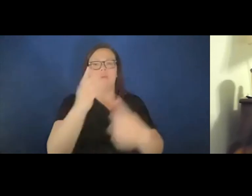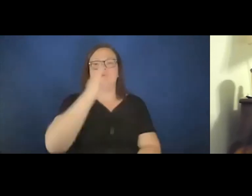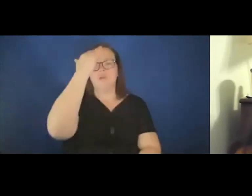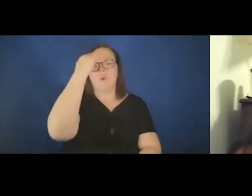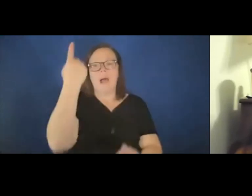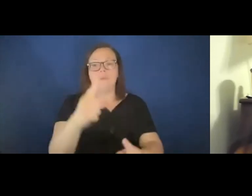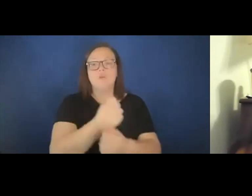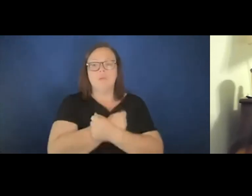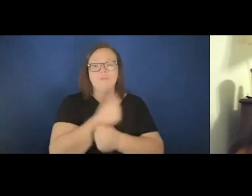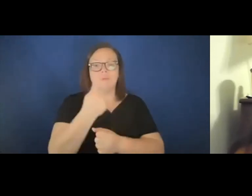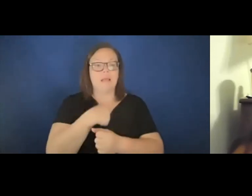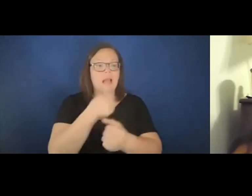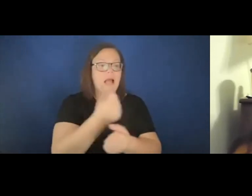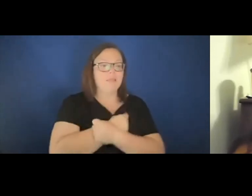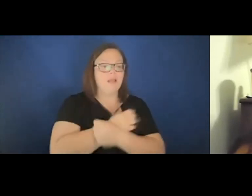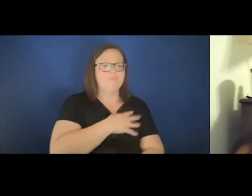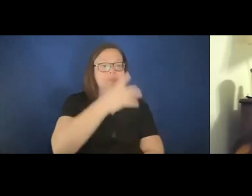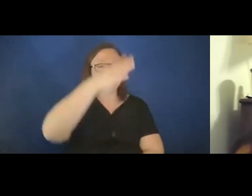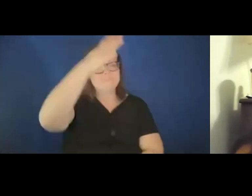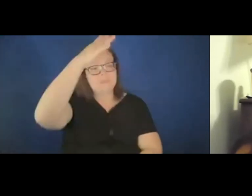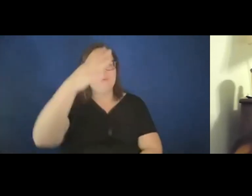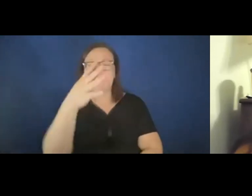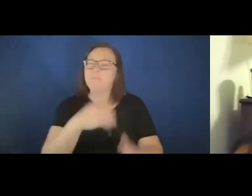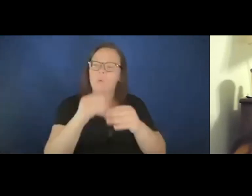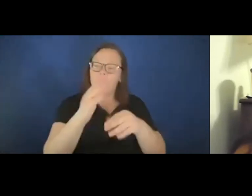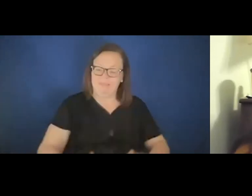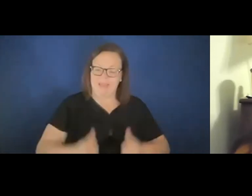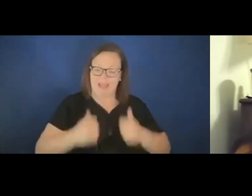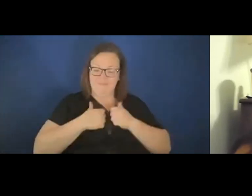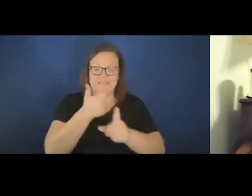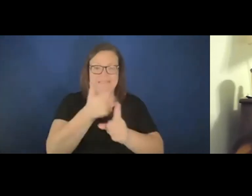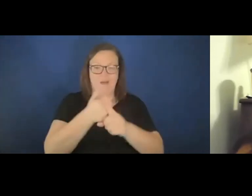love mis jefecitos, more than life itself and the length of a child’s outstretched